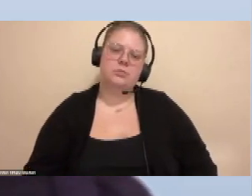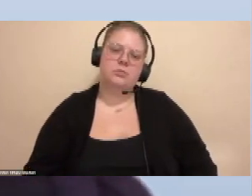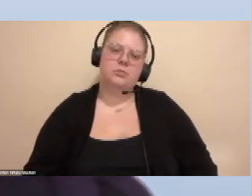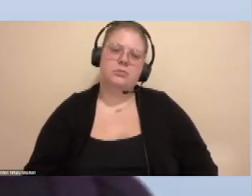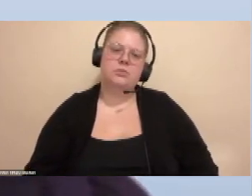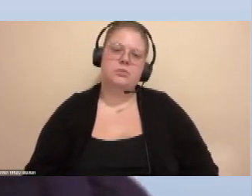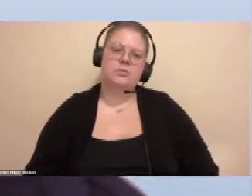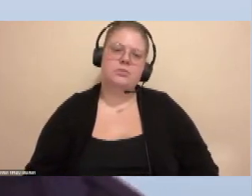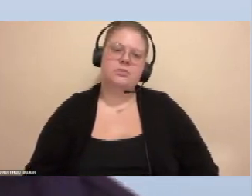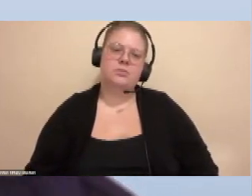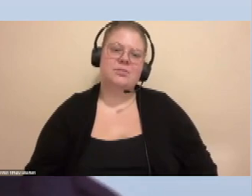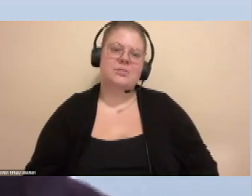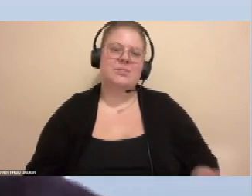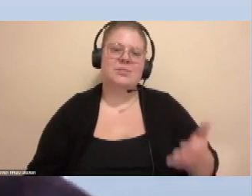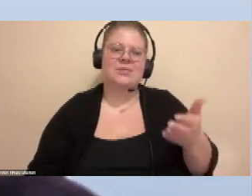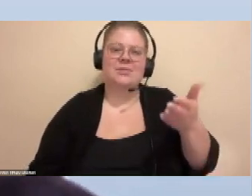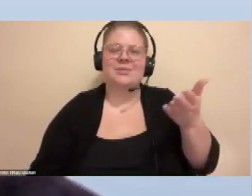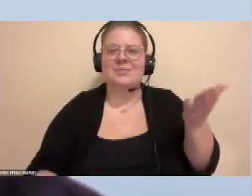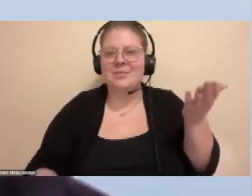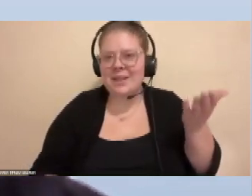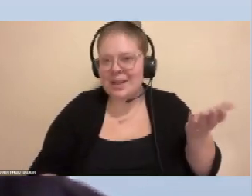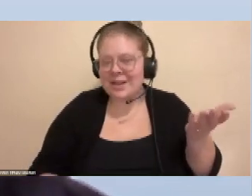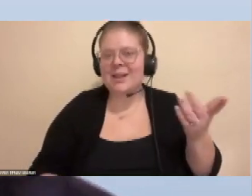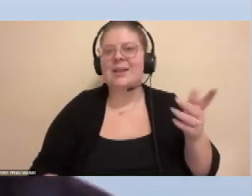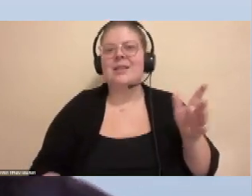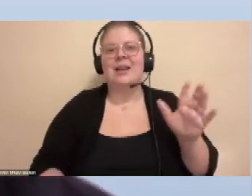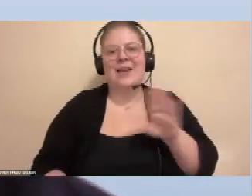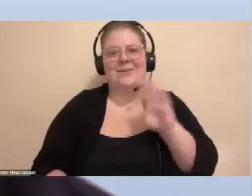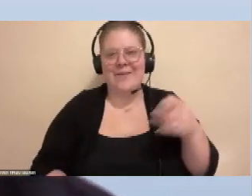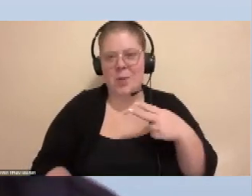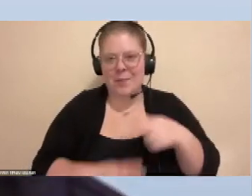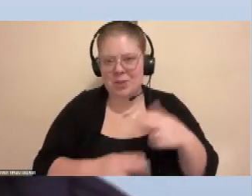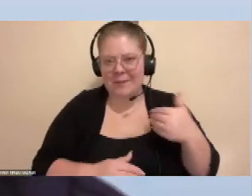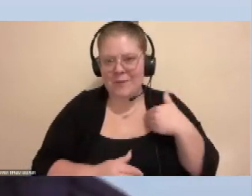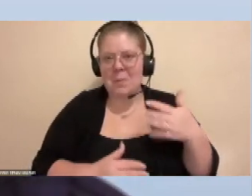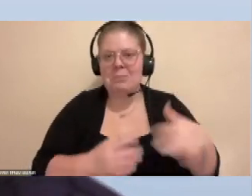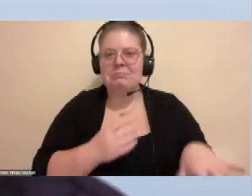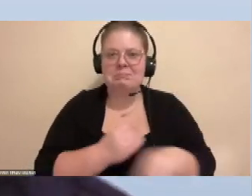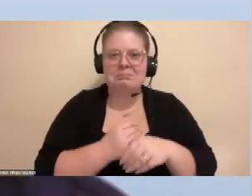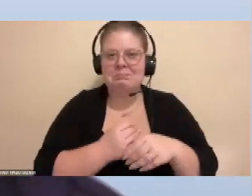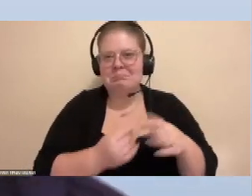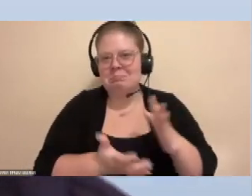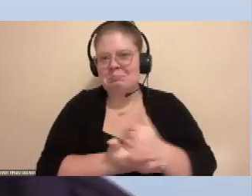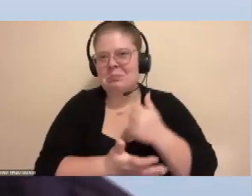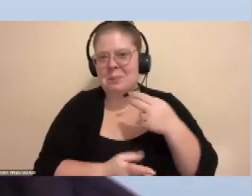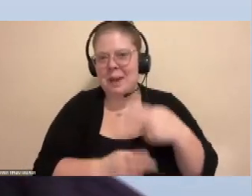I'm going to mention something I actually have not mentioned at all before. And the one study or area